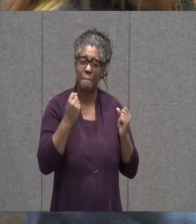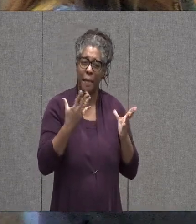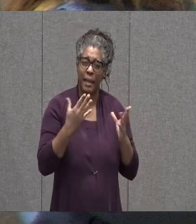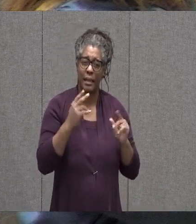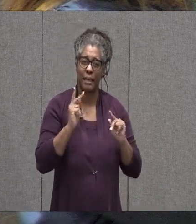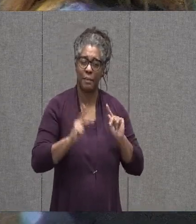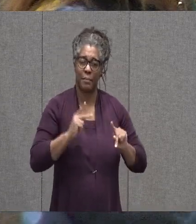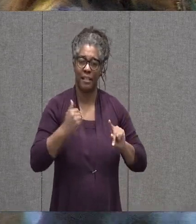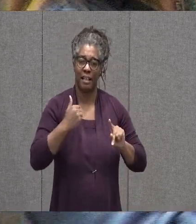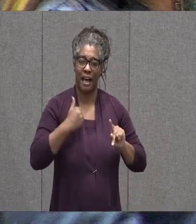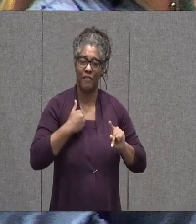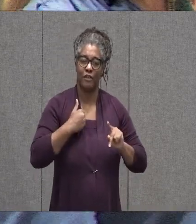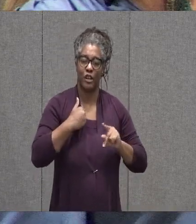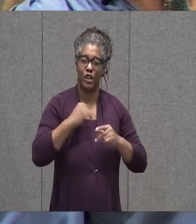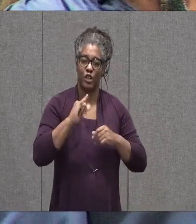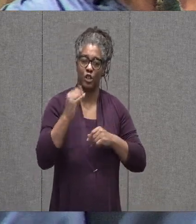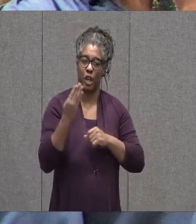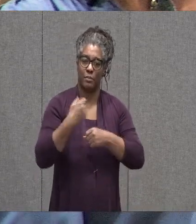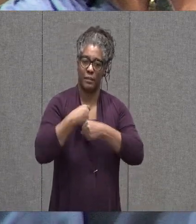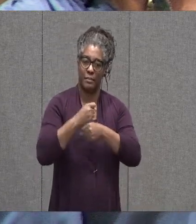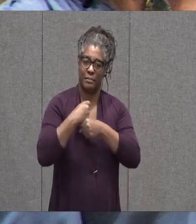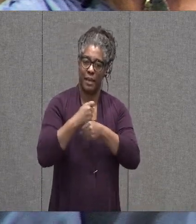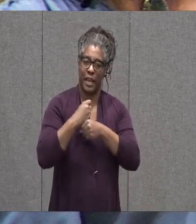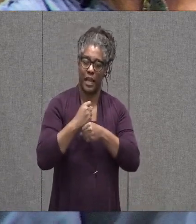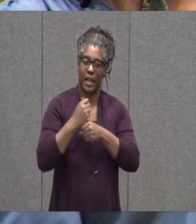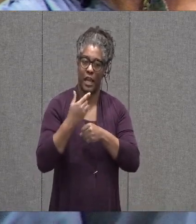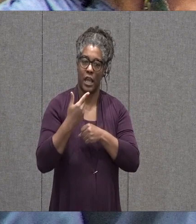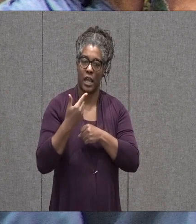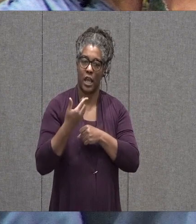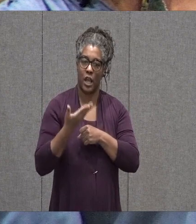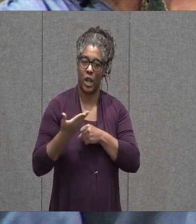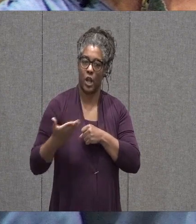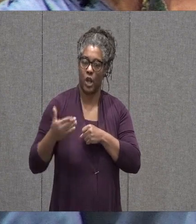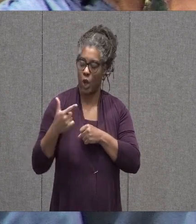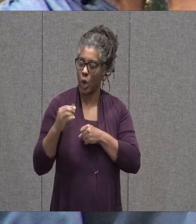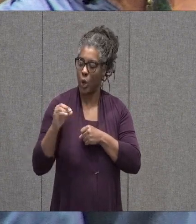And these folks are actually decorating ceramics or pottery.